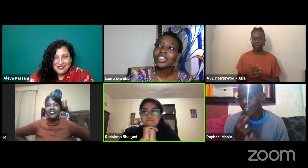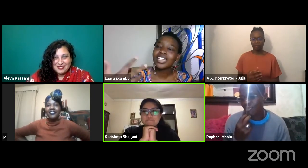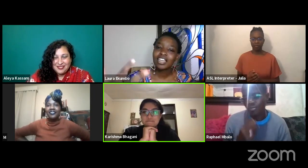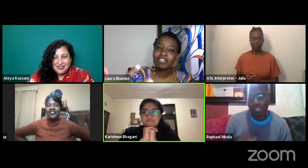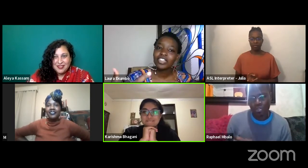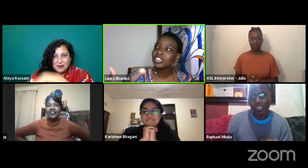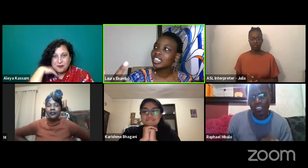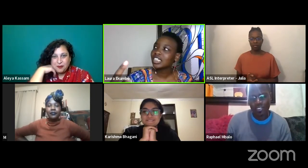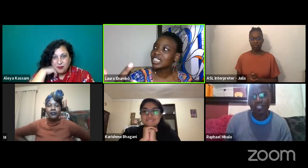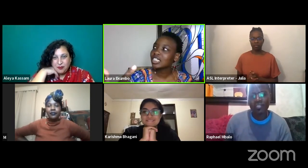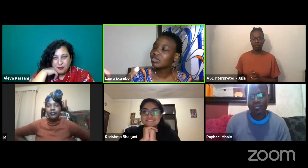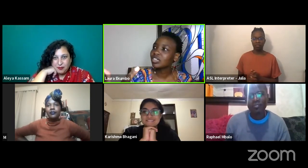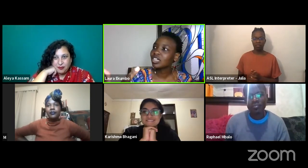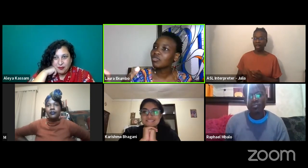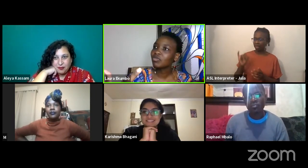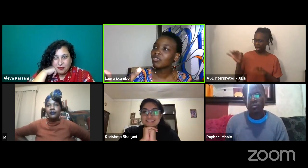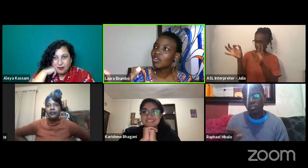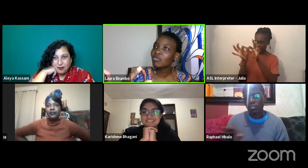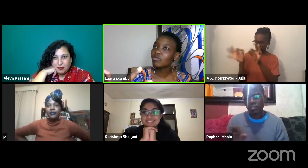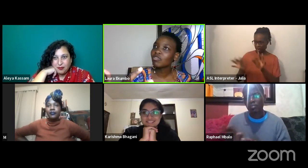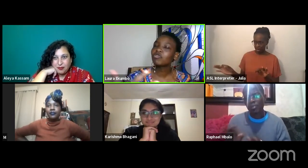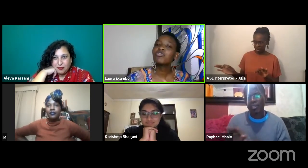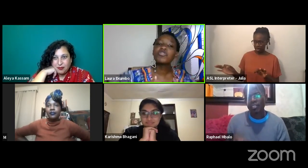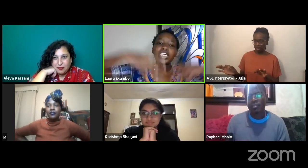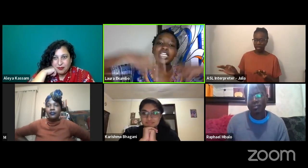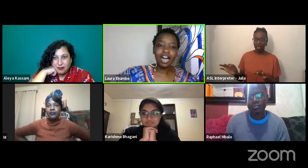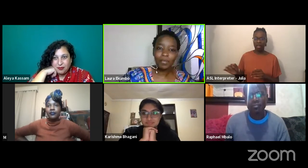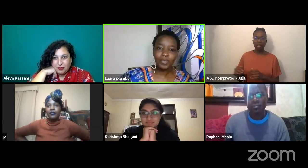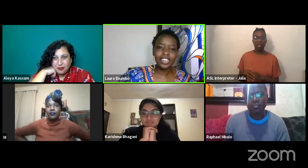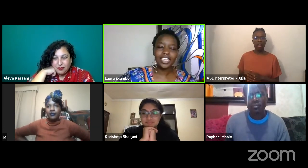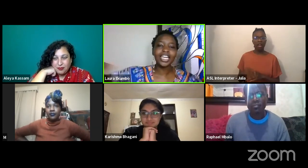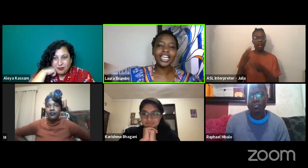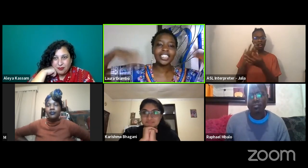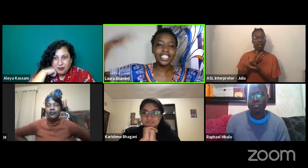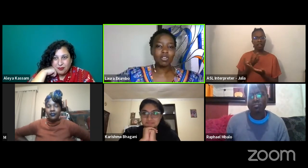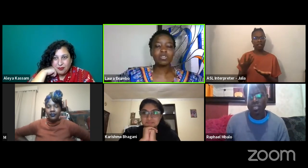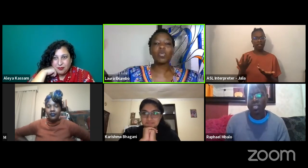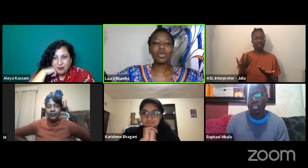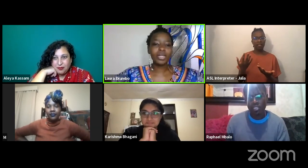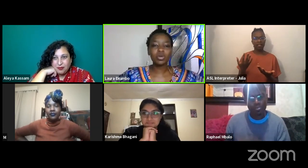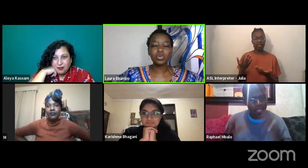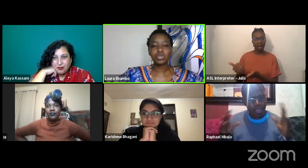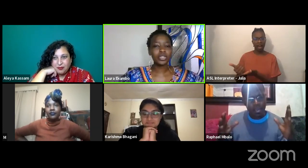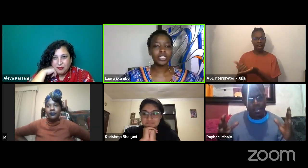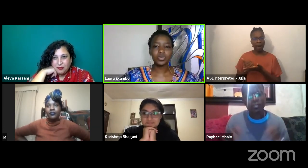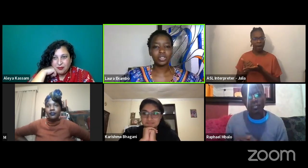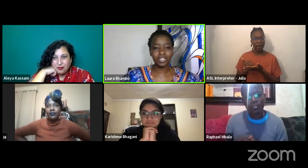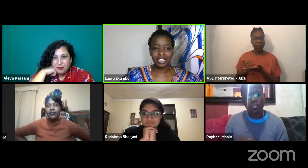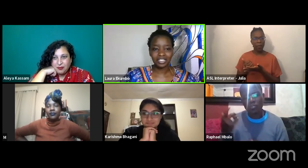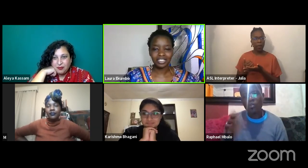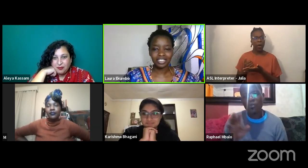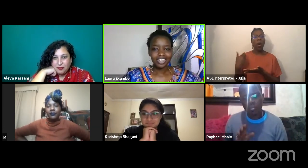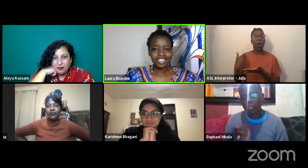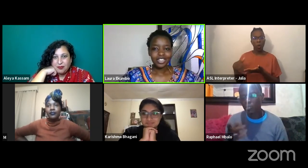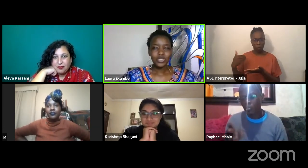What that definition did is it freed up the idea of the women whose stories we could tell.